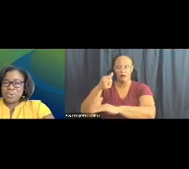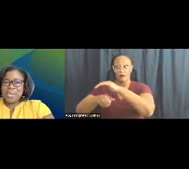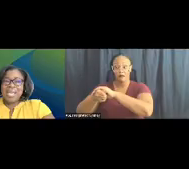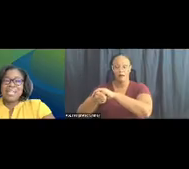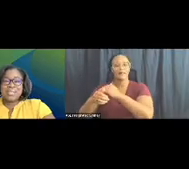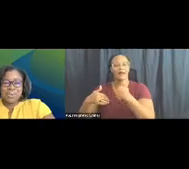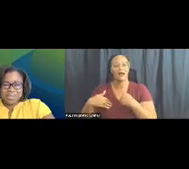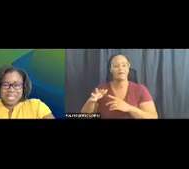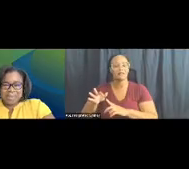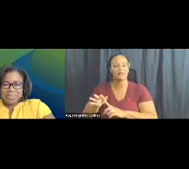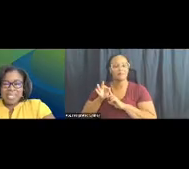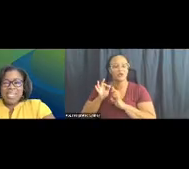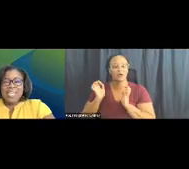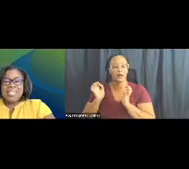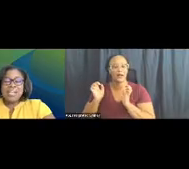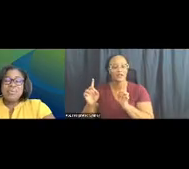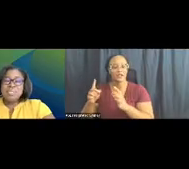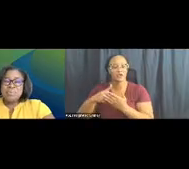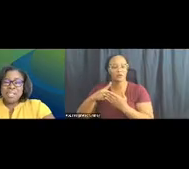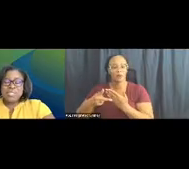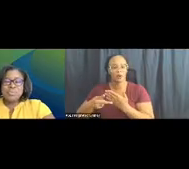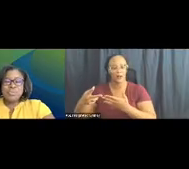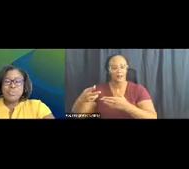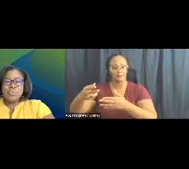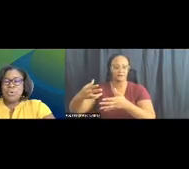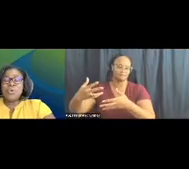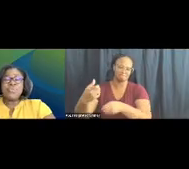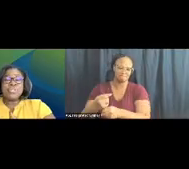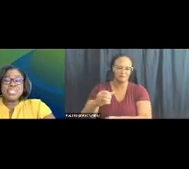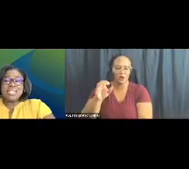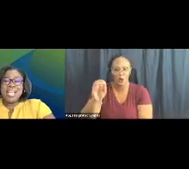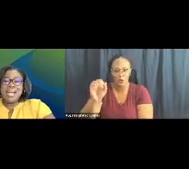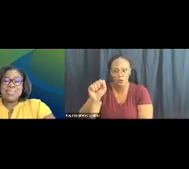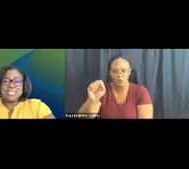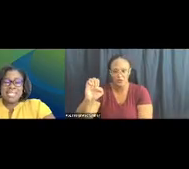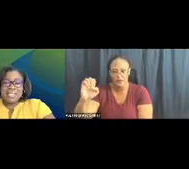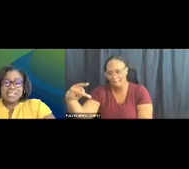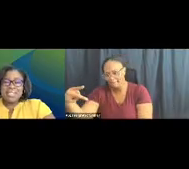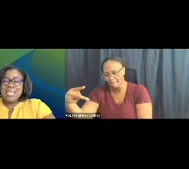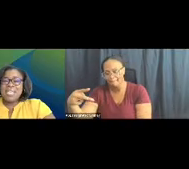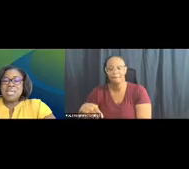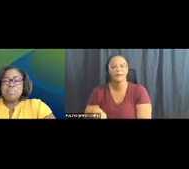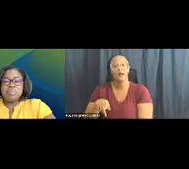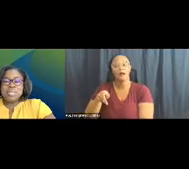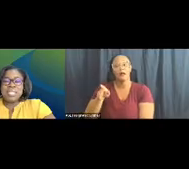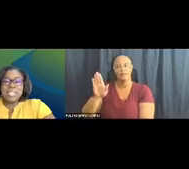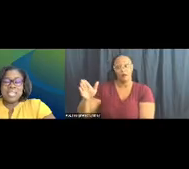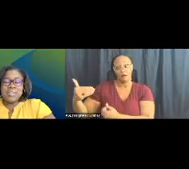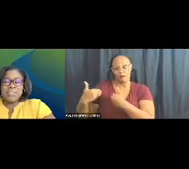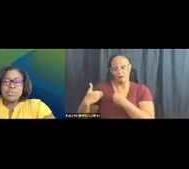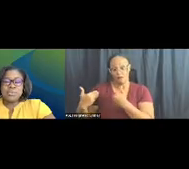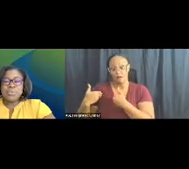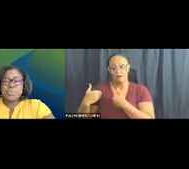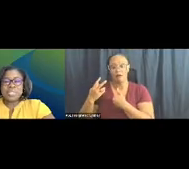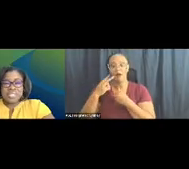also known as OSEP. They are responsible for overseeing how states implement the Individuals